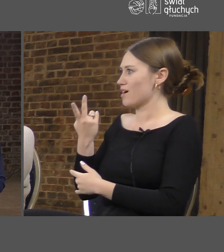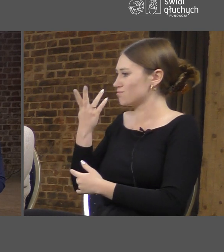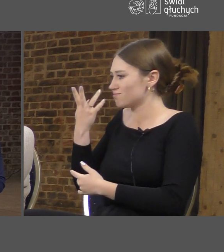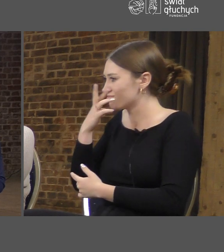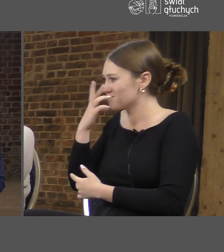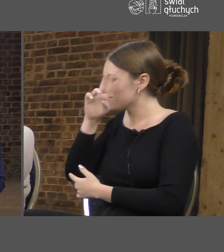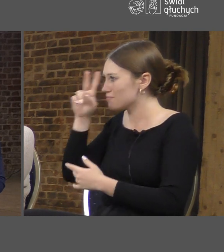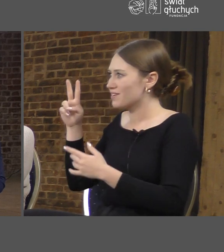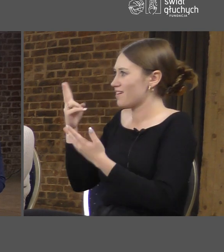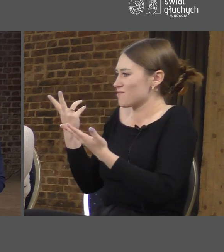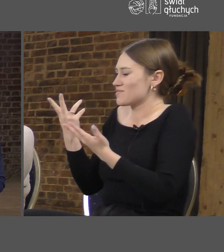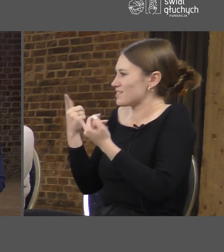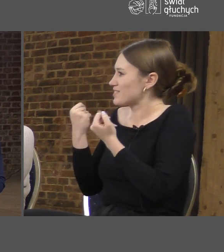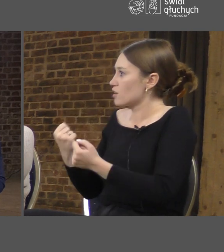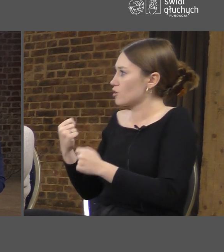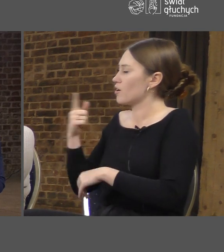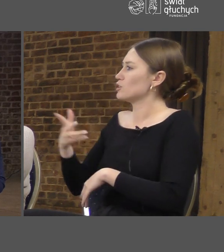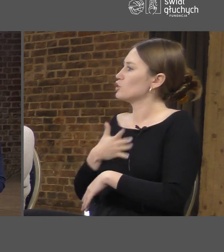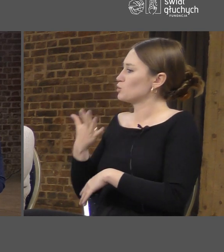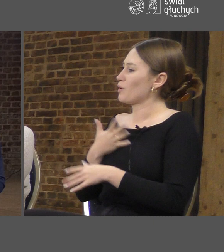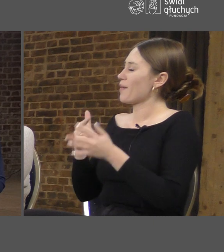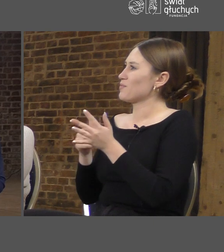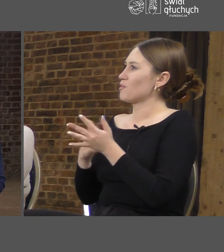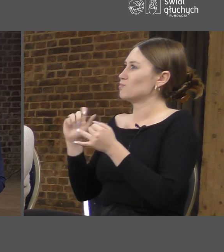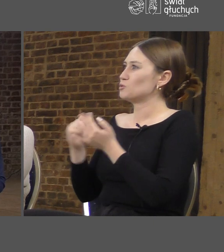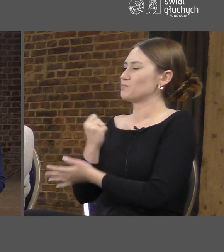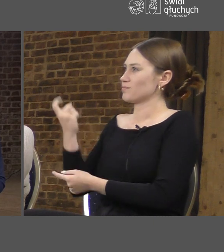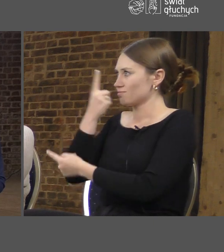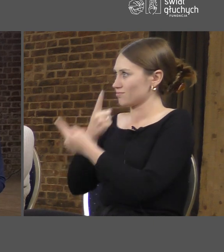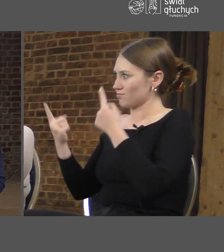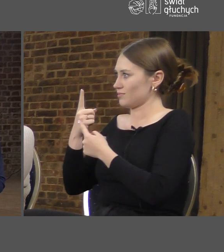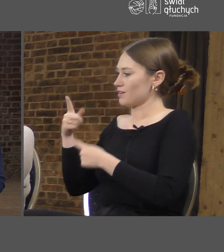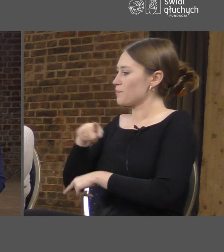And here it seems to me that this is also this change in public attitudes,